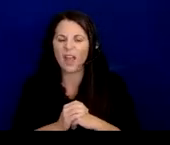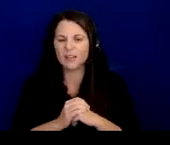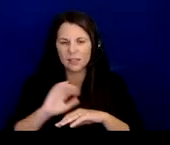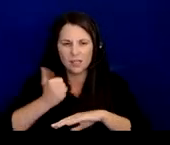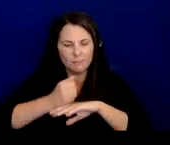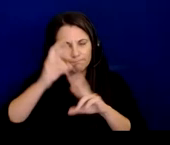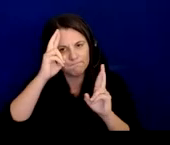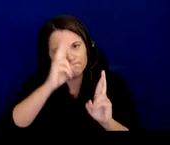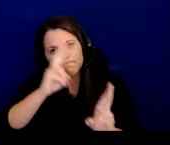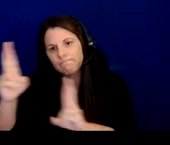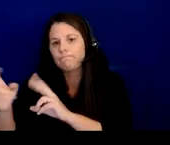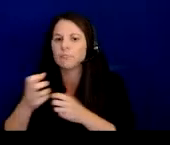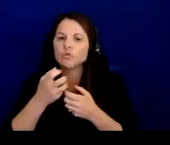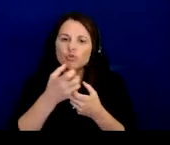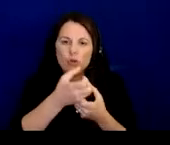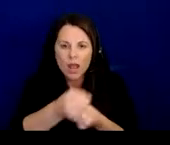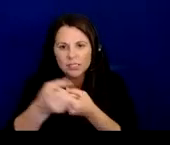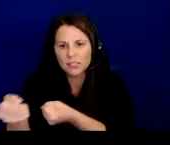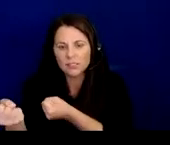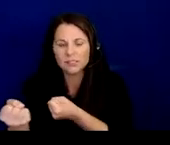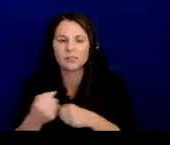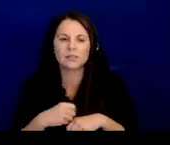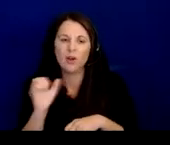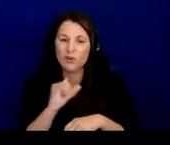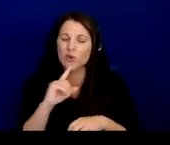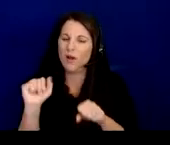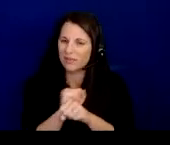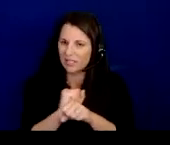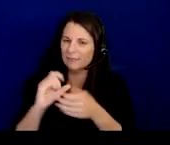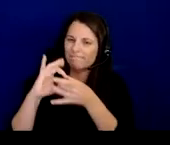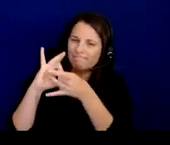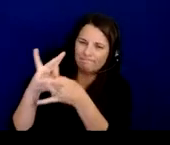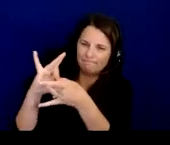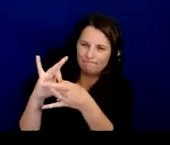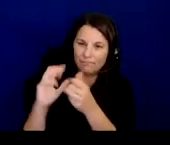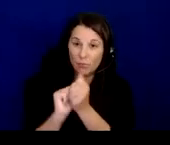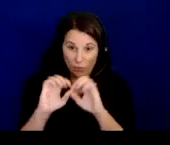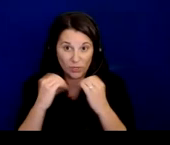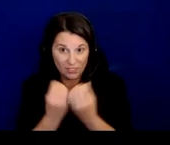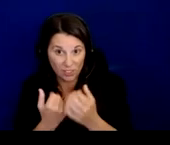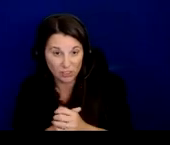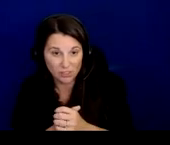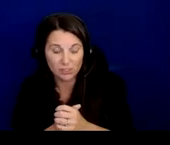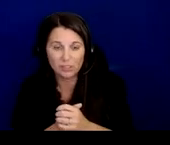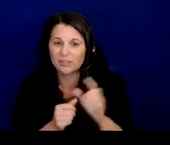those authentic relationships with these organizations. So this is a really important principle because, again, community college, it's in the name